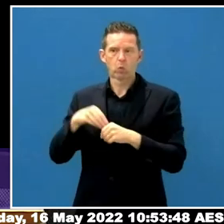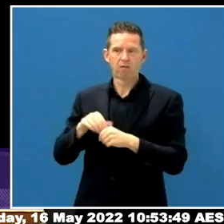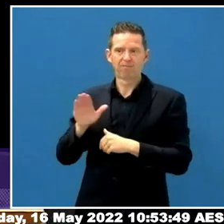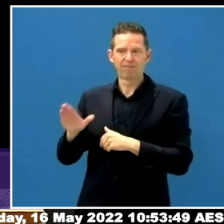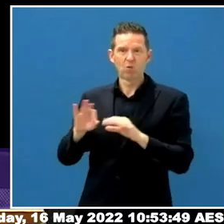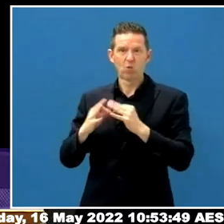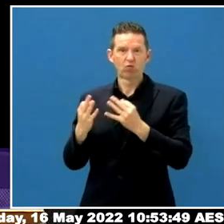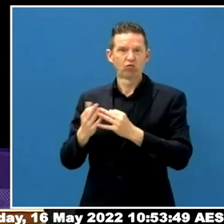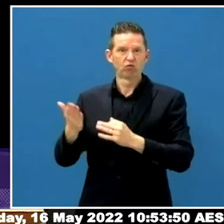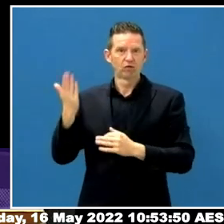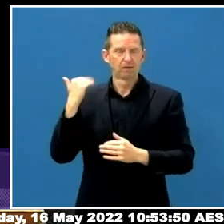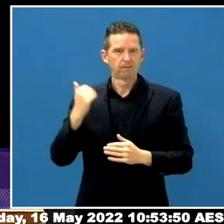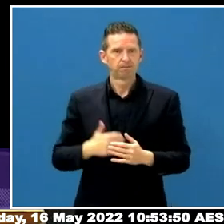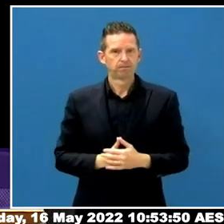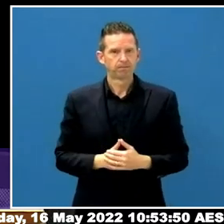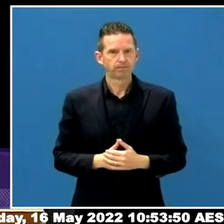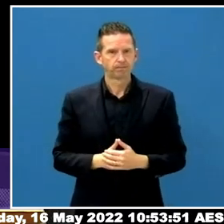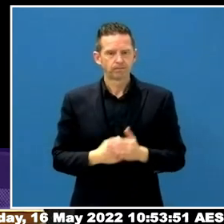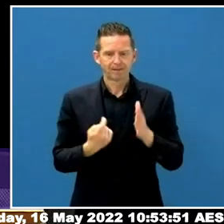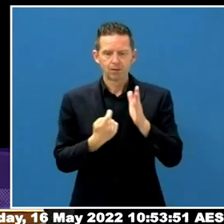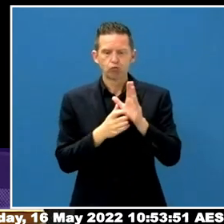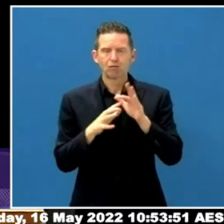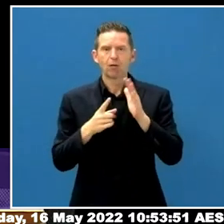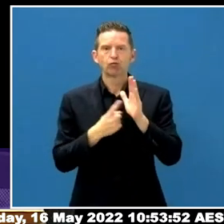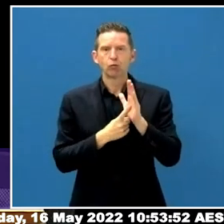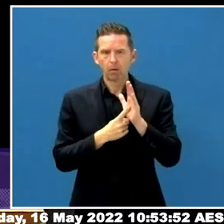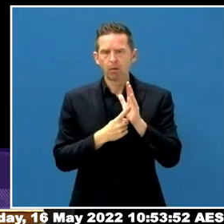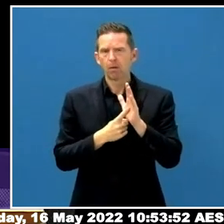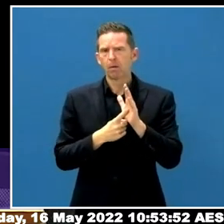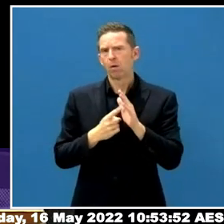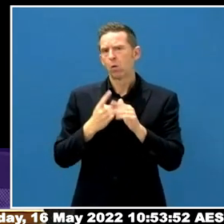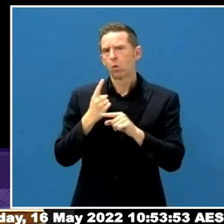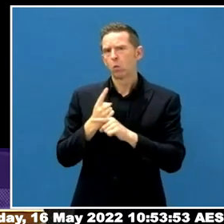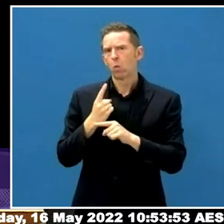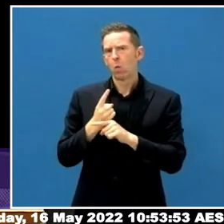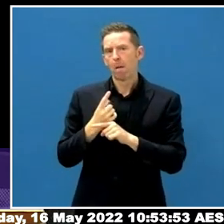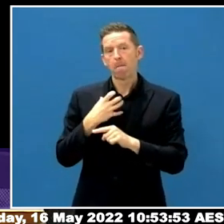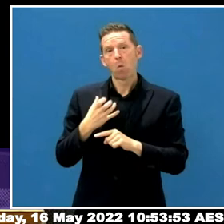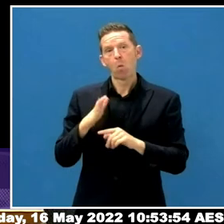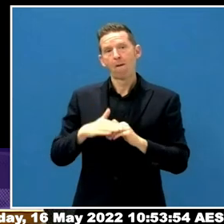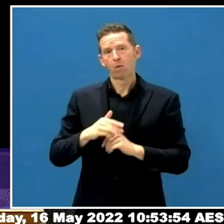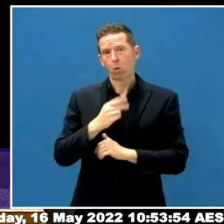The main thrust of Rachel's evidence relates to her increasing concern in 2018 flowing